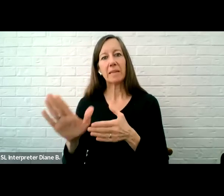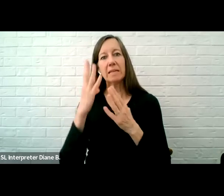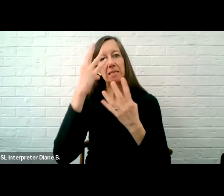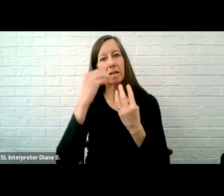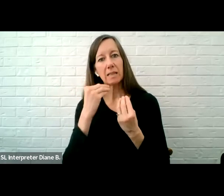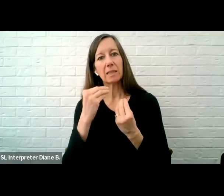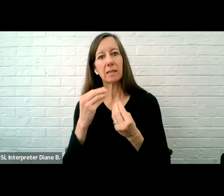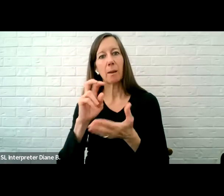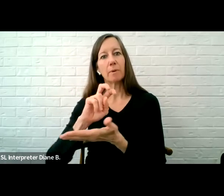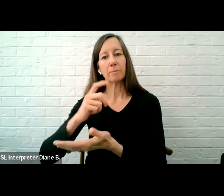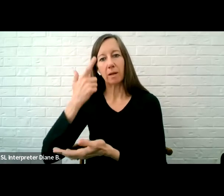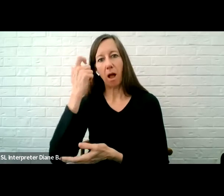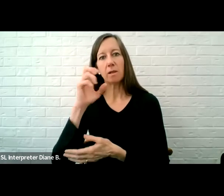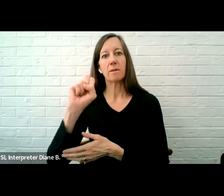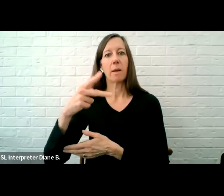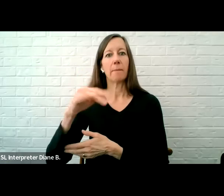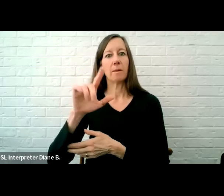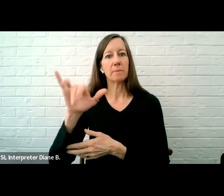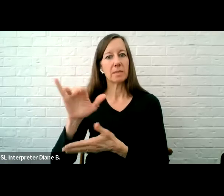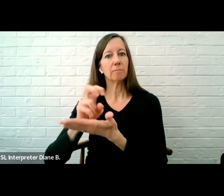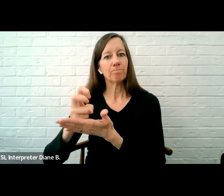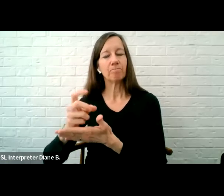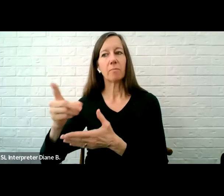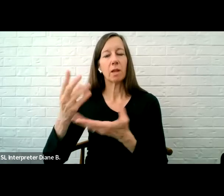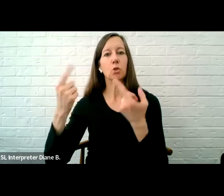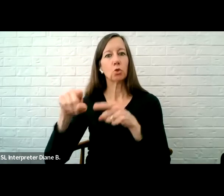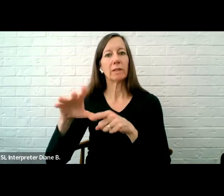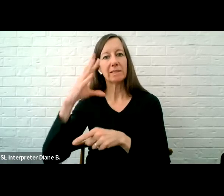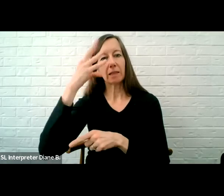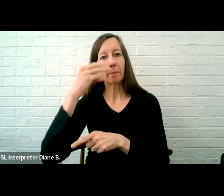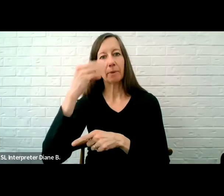individual who posted in the chat box, but I think that is something that we're collectively all very